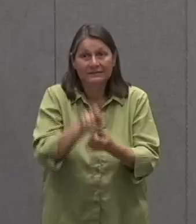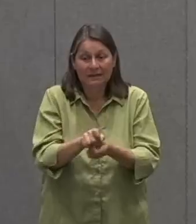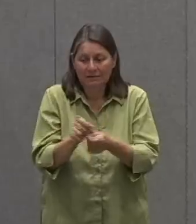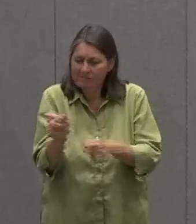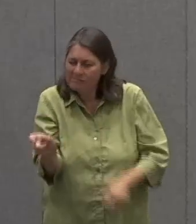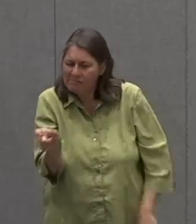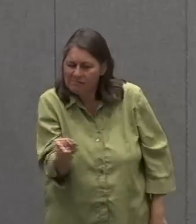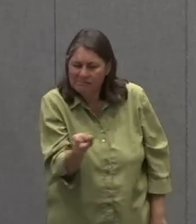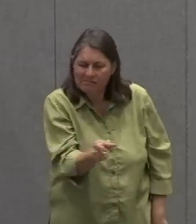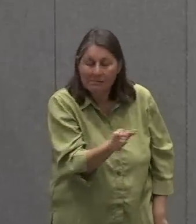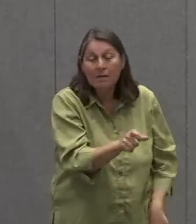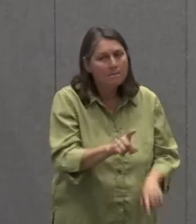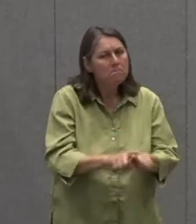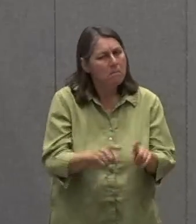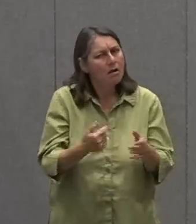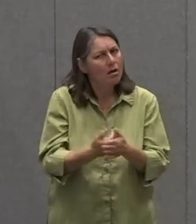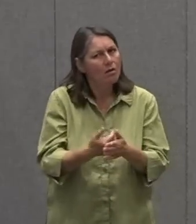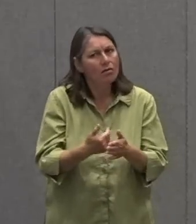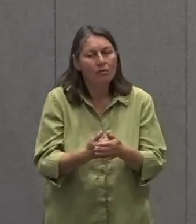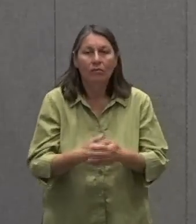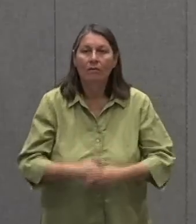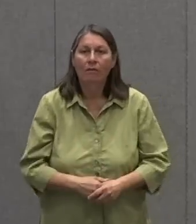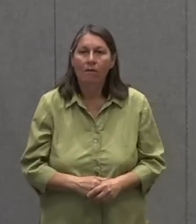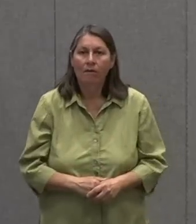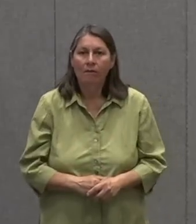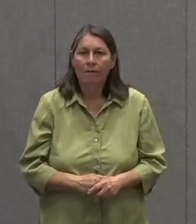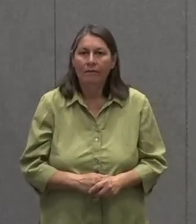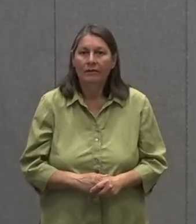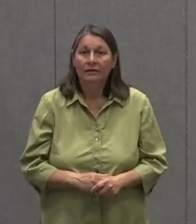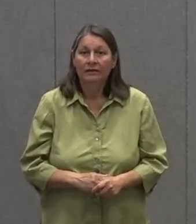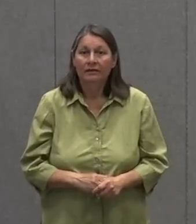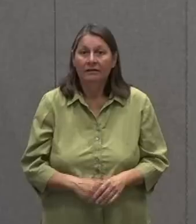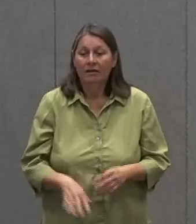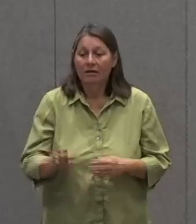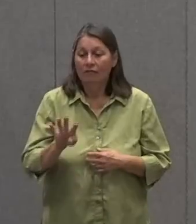so I know that this would be 47 and 1/10.